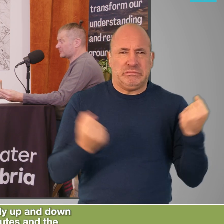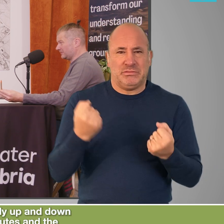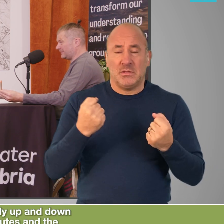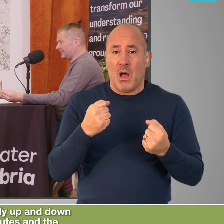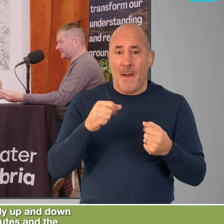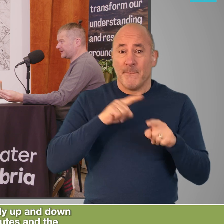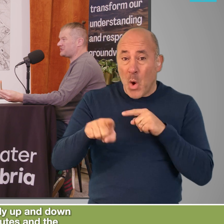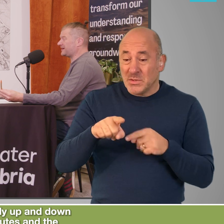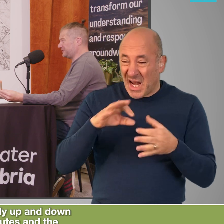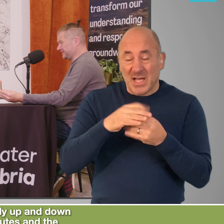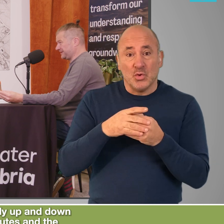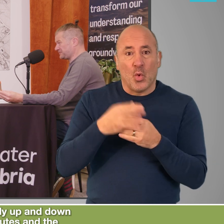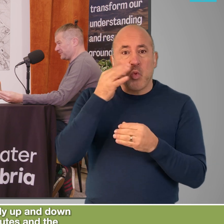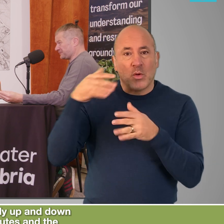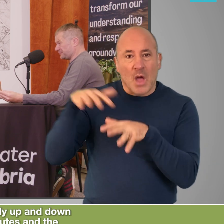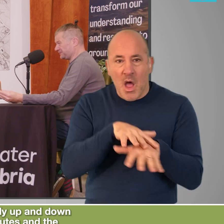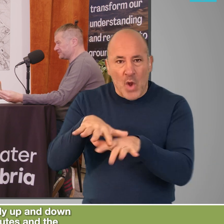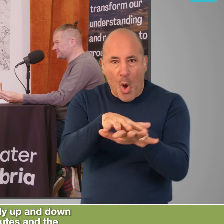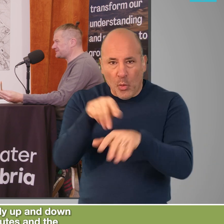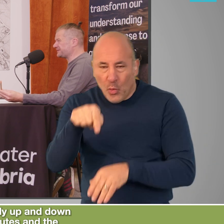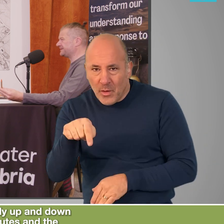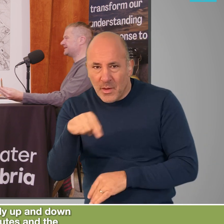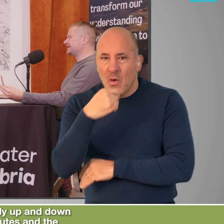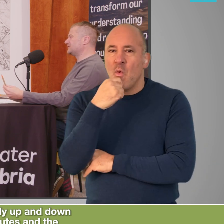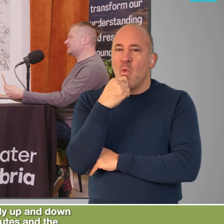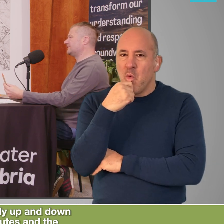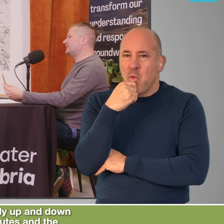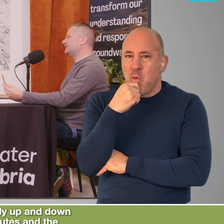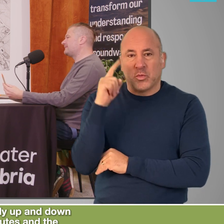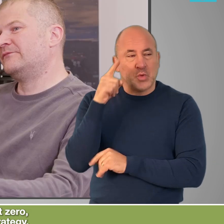some of them are directly up and down surface water flow routes and the